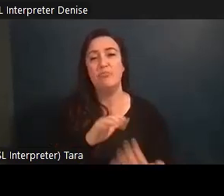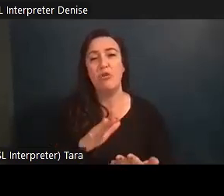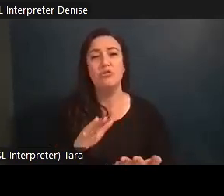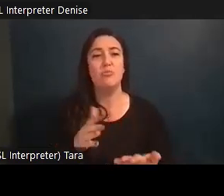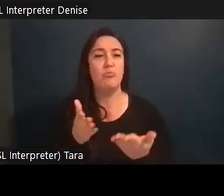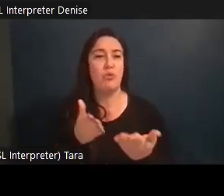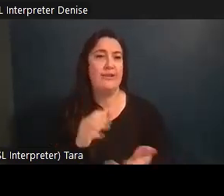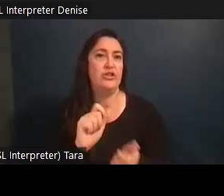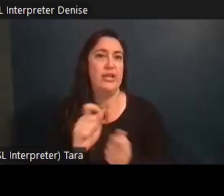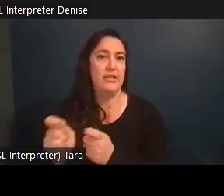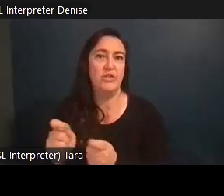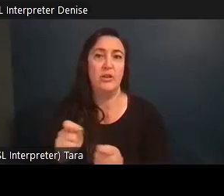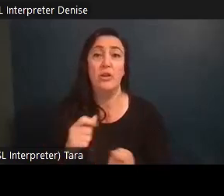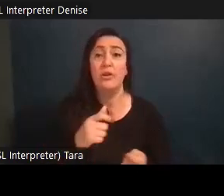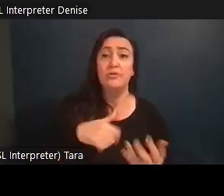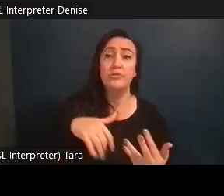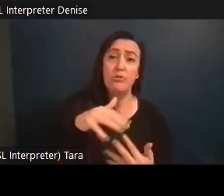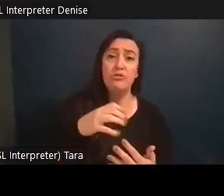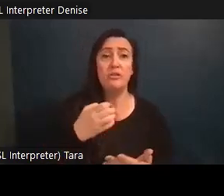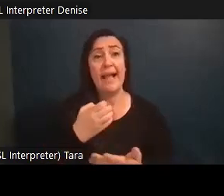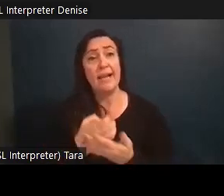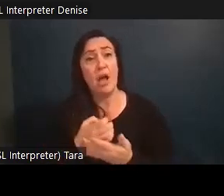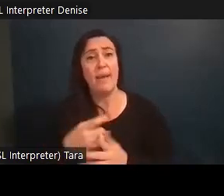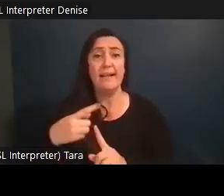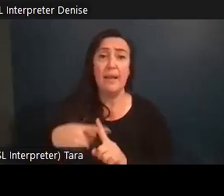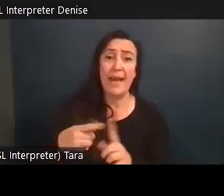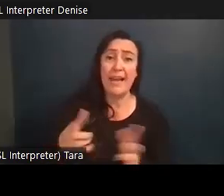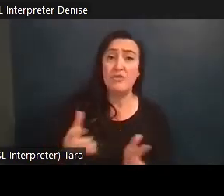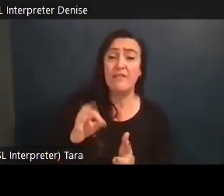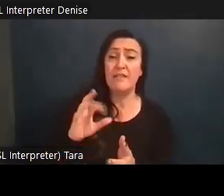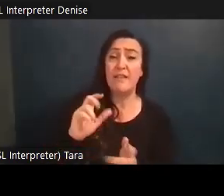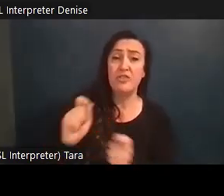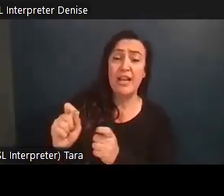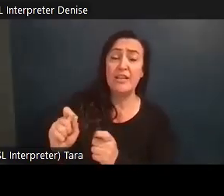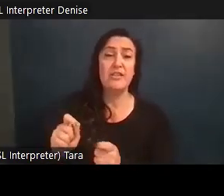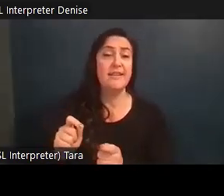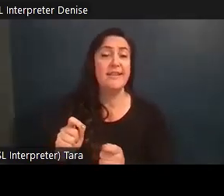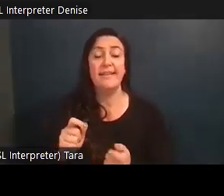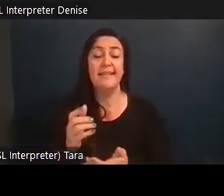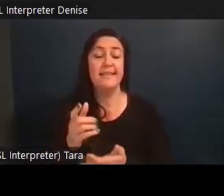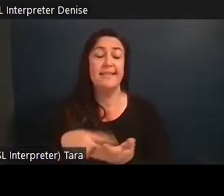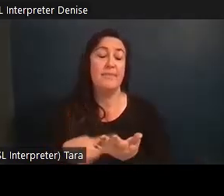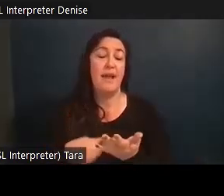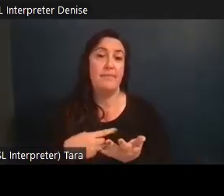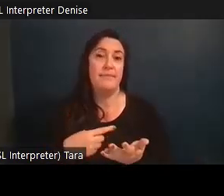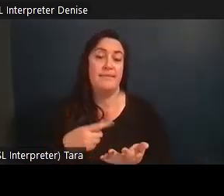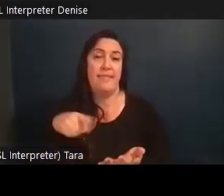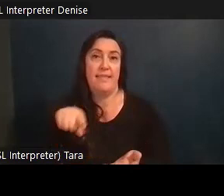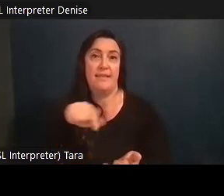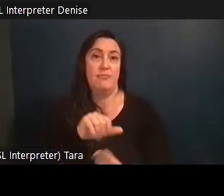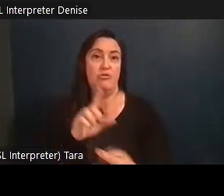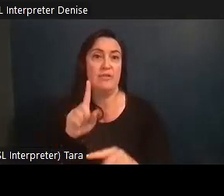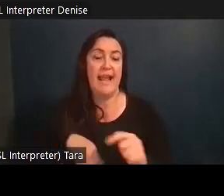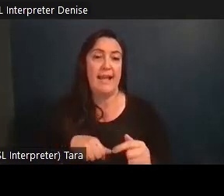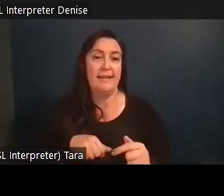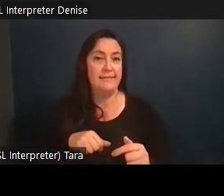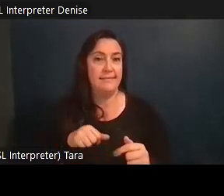drivers of change that this approach can't tackle. For example, the cattle markets are, you know, a big driver of what's going on in rangelands.